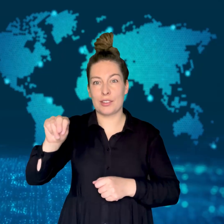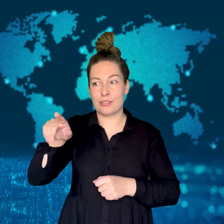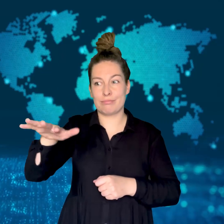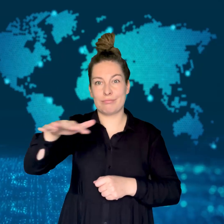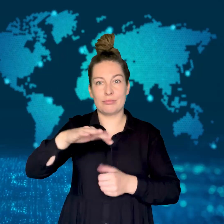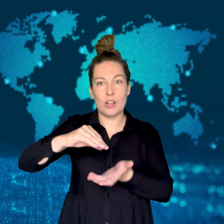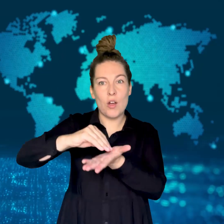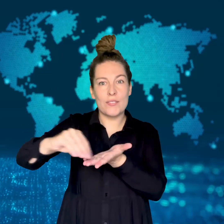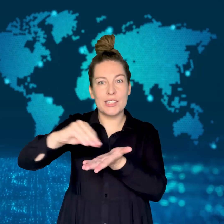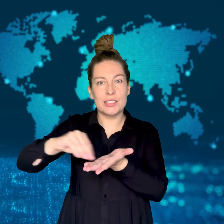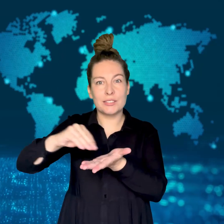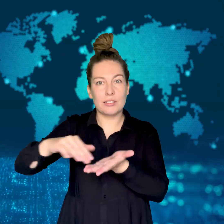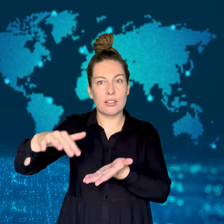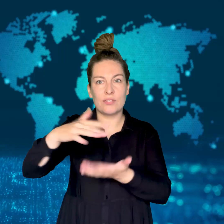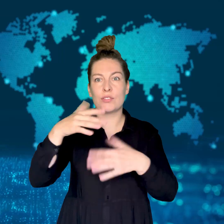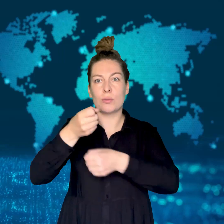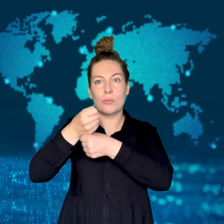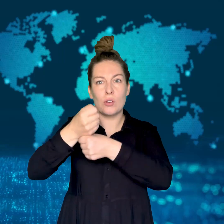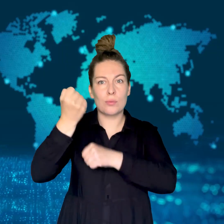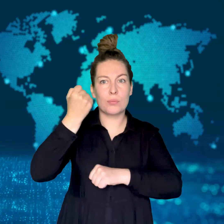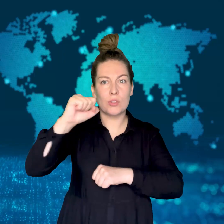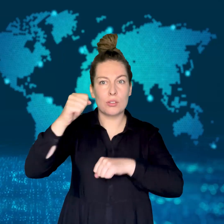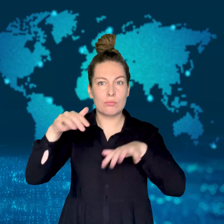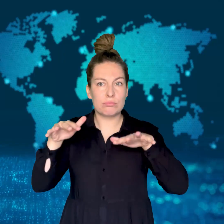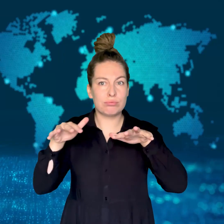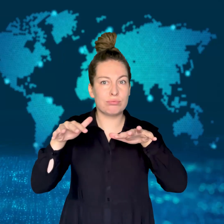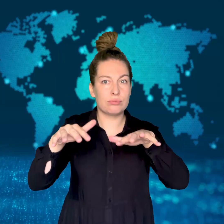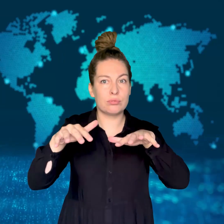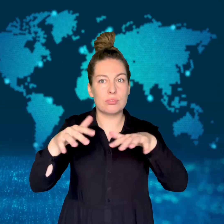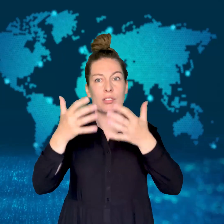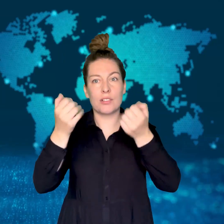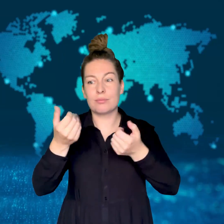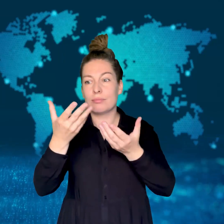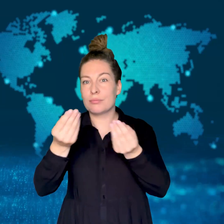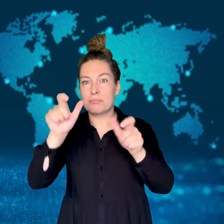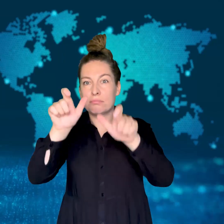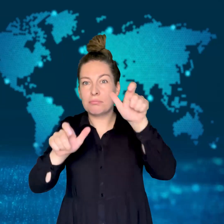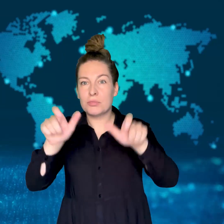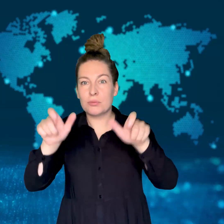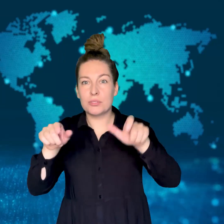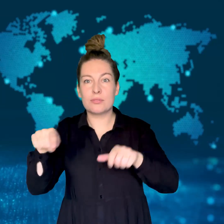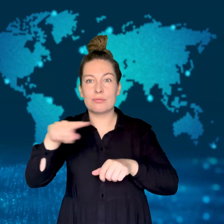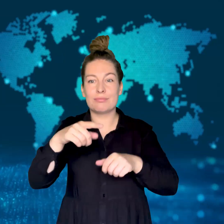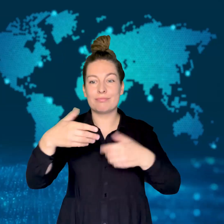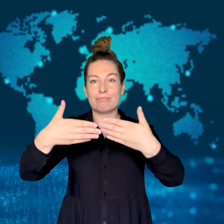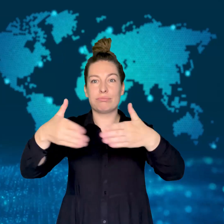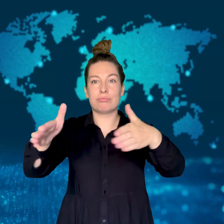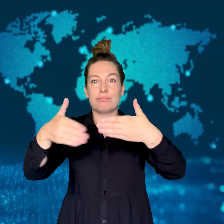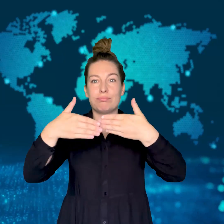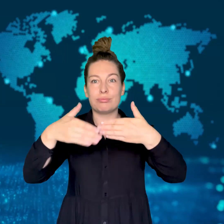Some people stuck sanitary napkins on the company's gates.